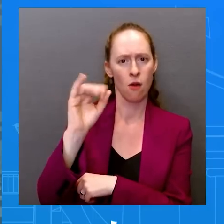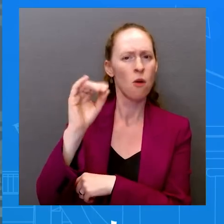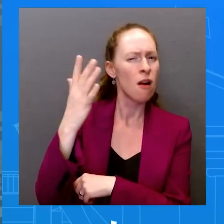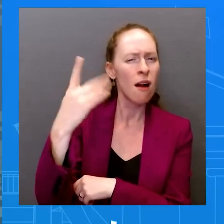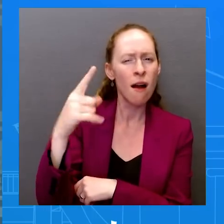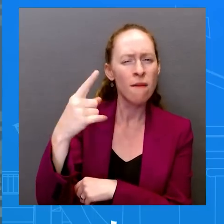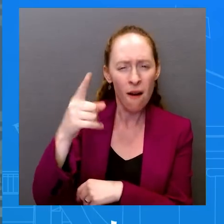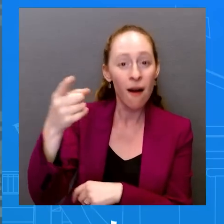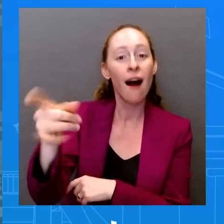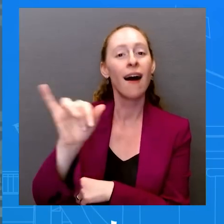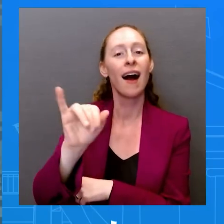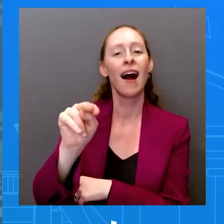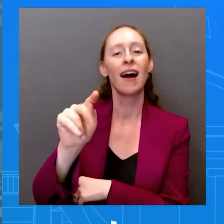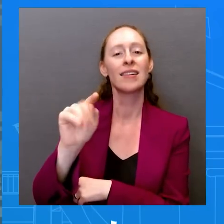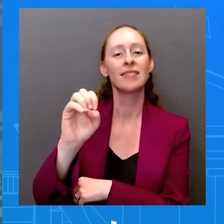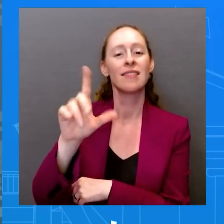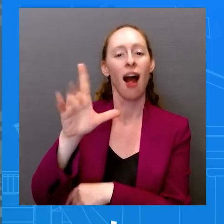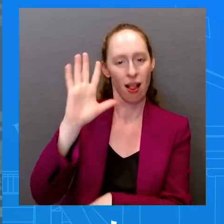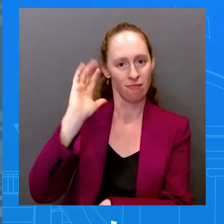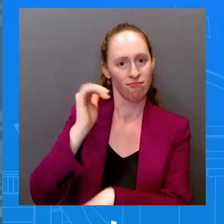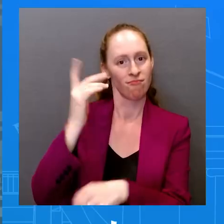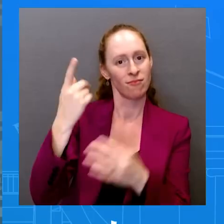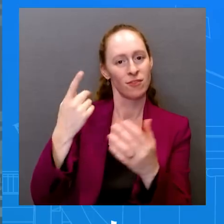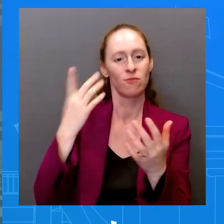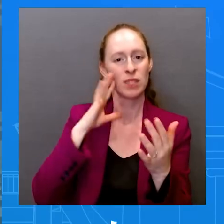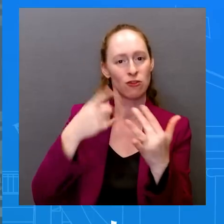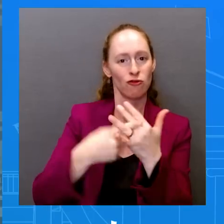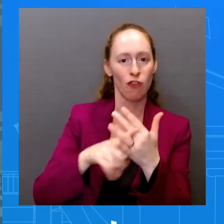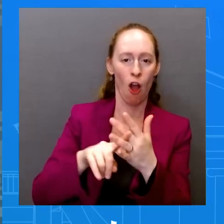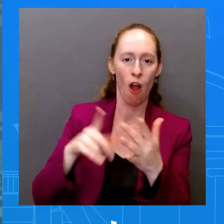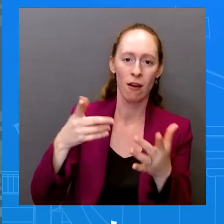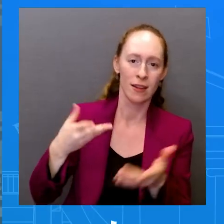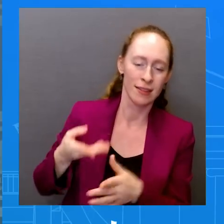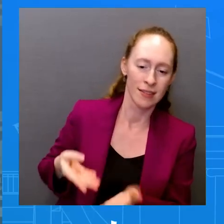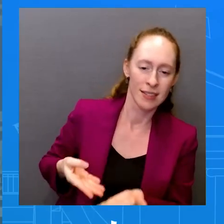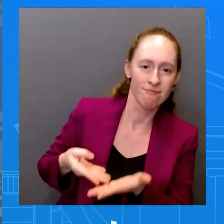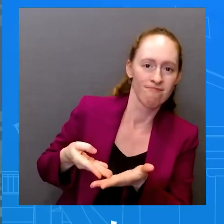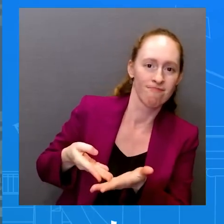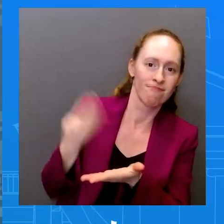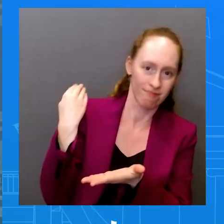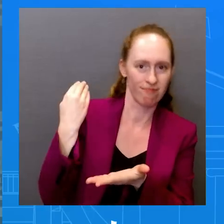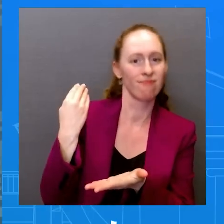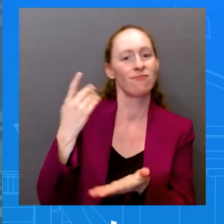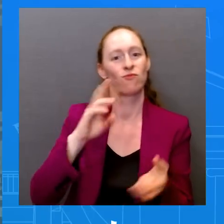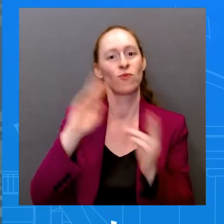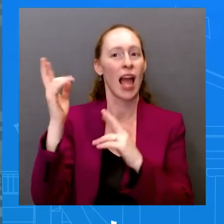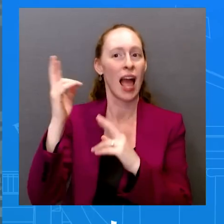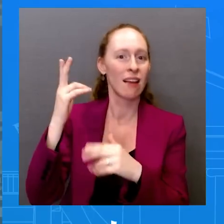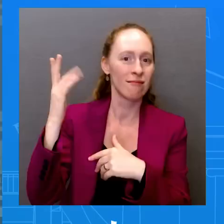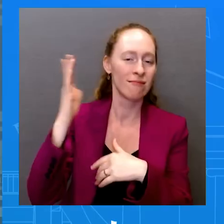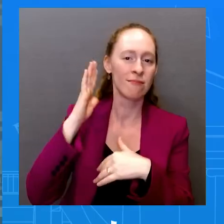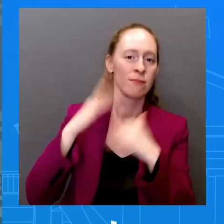Intel committed this funding in anticipation of the passage of the bipartisan CHIPS and Science Act.